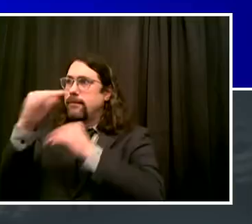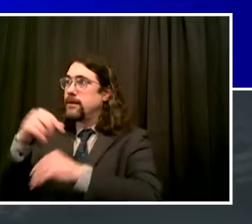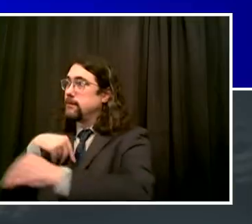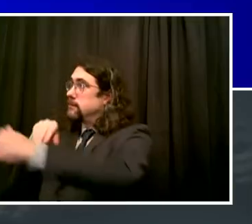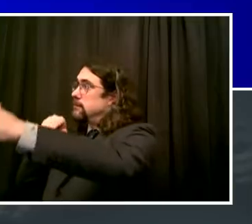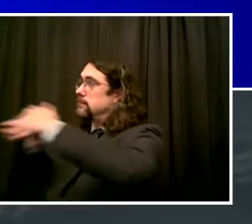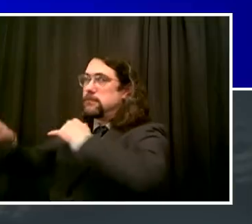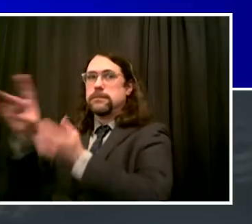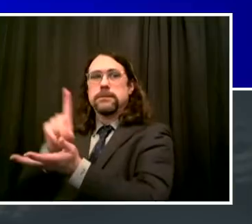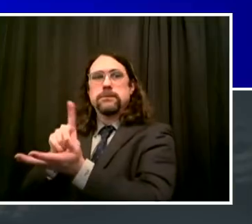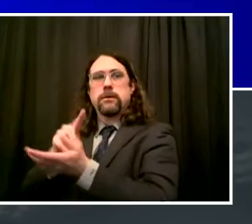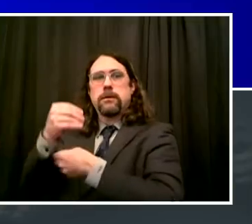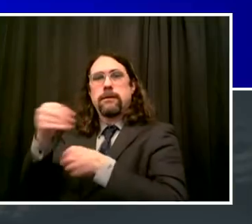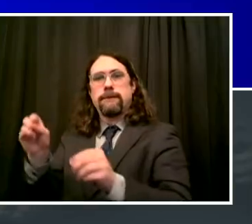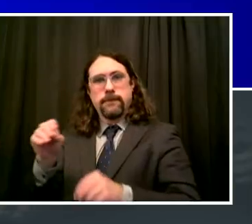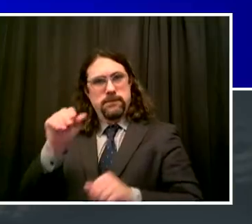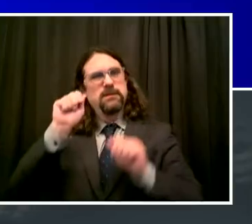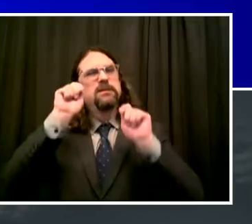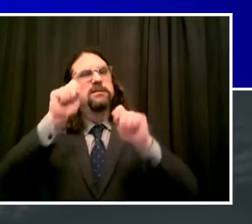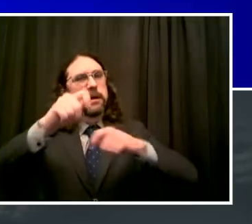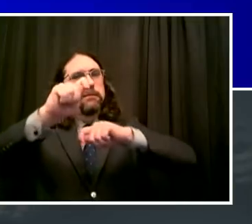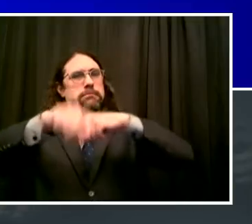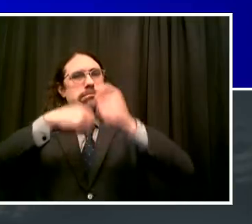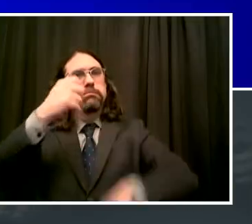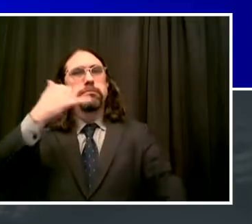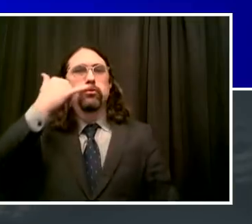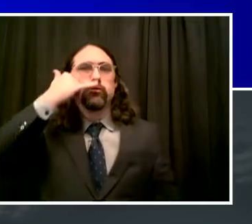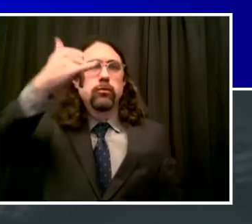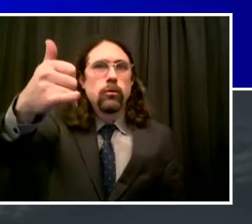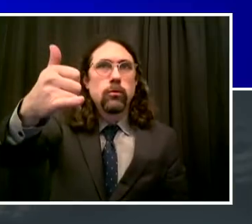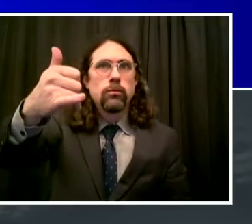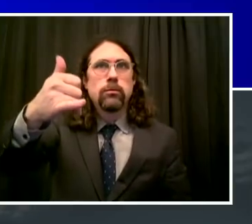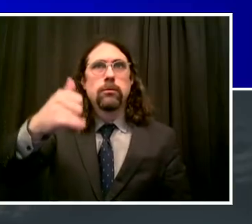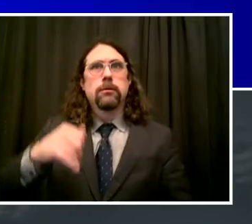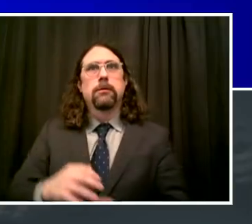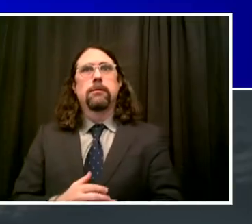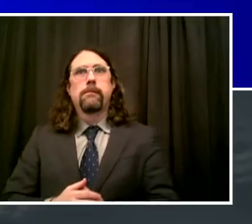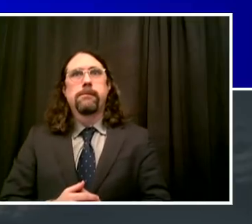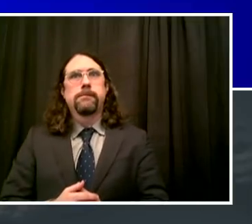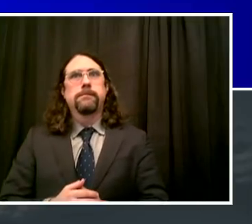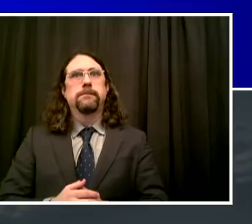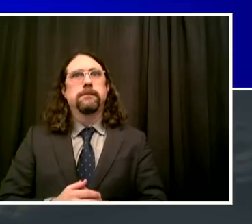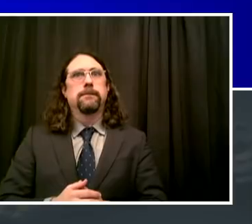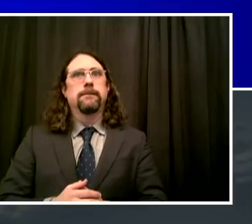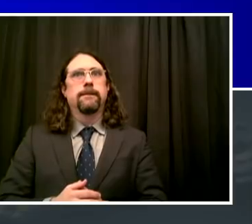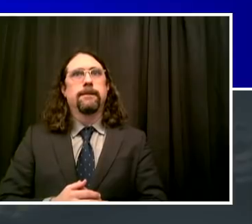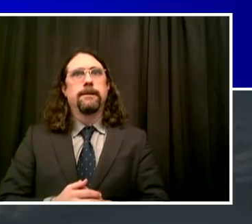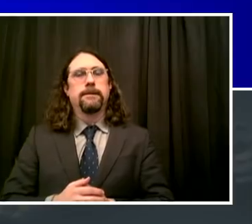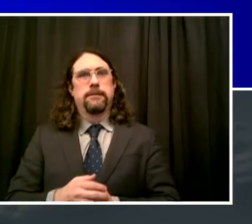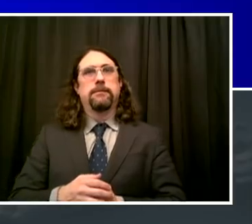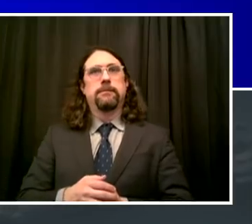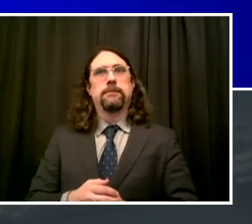U HOSPILTAS AN CLINICS,E W TALKED ABOUT THAT A FEWA DYS AGO.